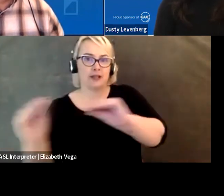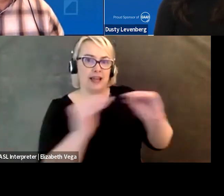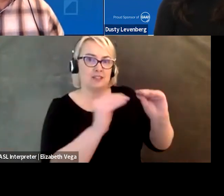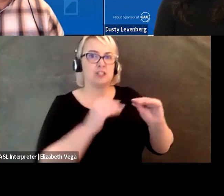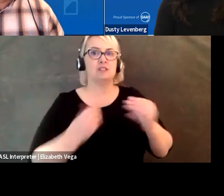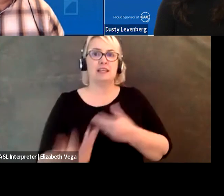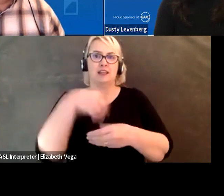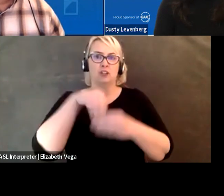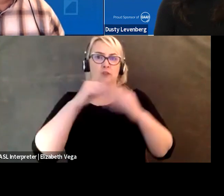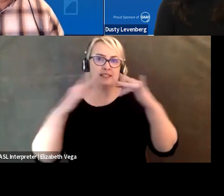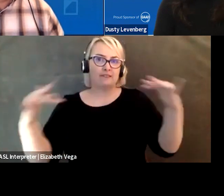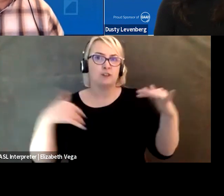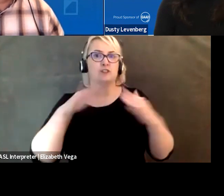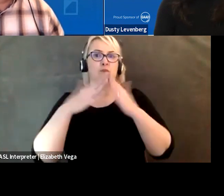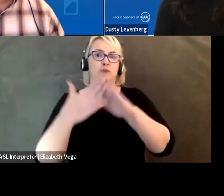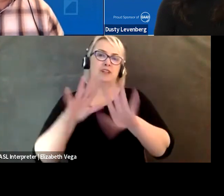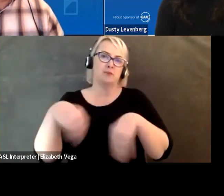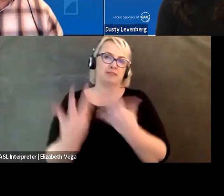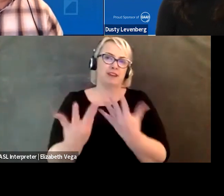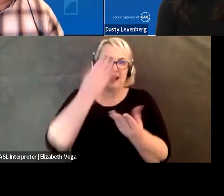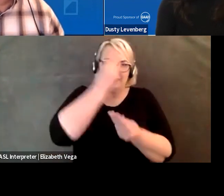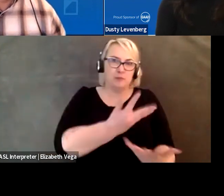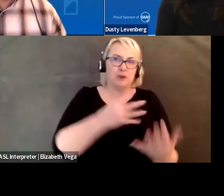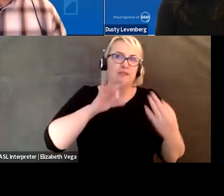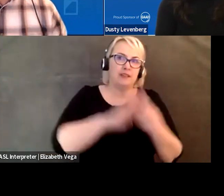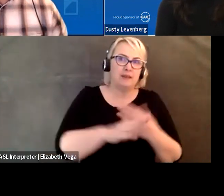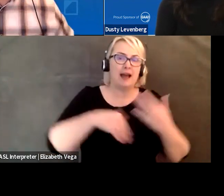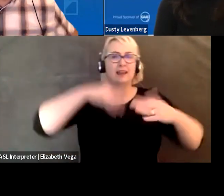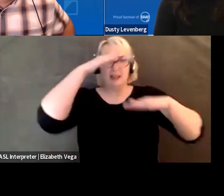Joe Devon: Thank you, Dusty.